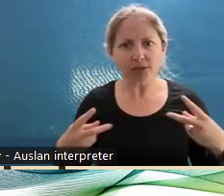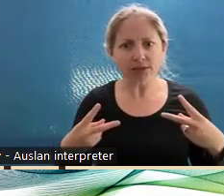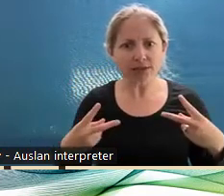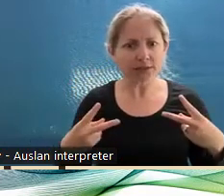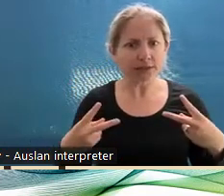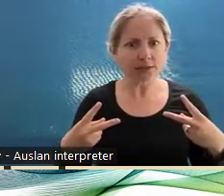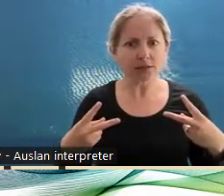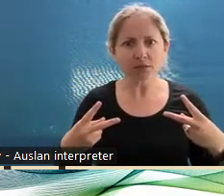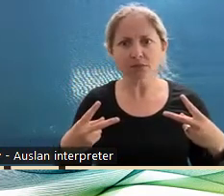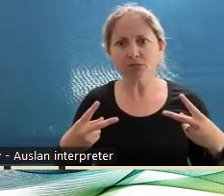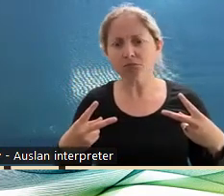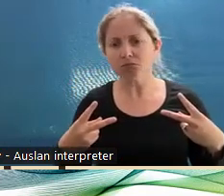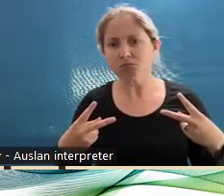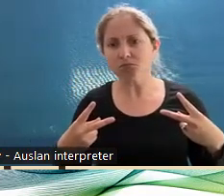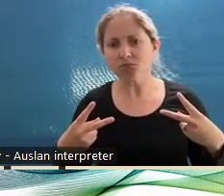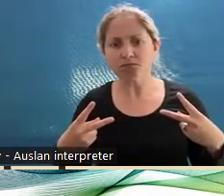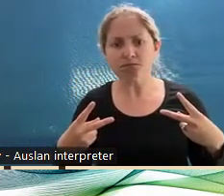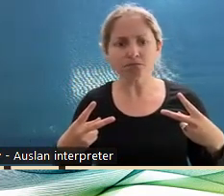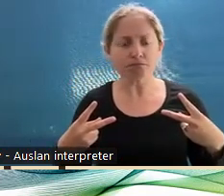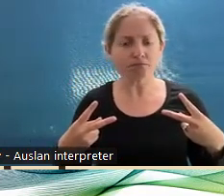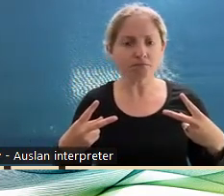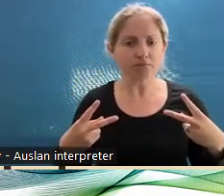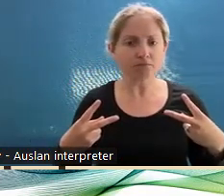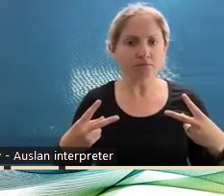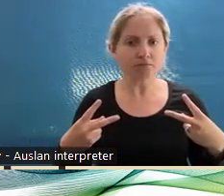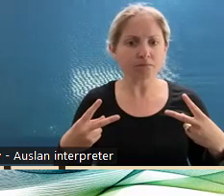Okay.